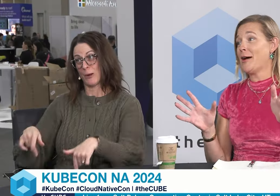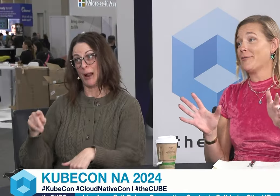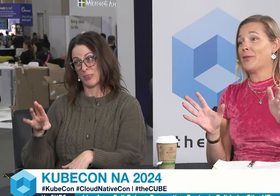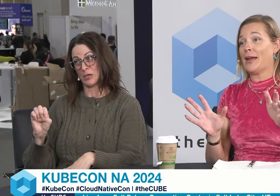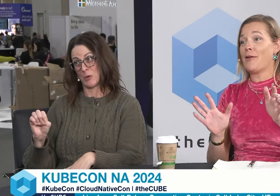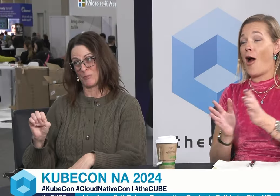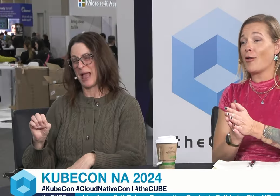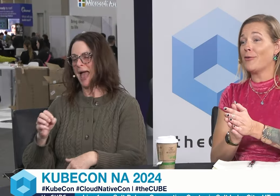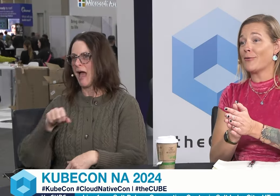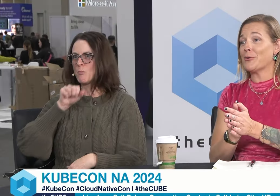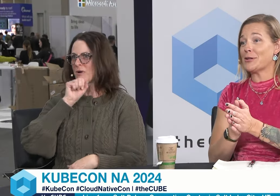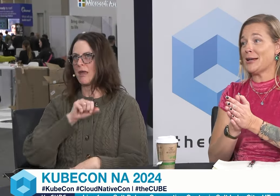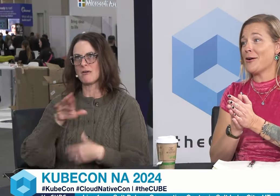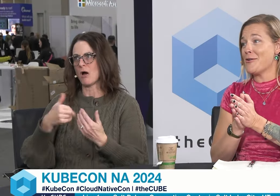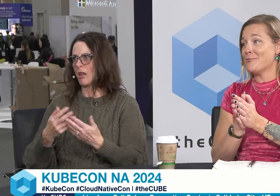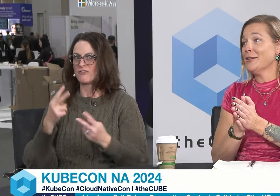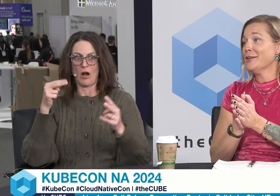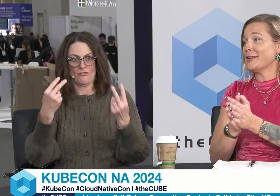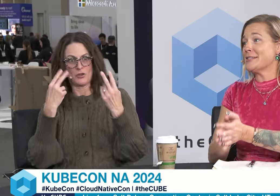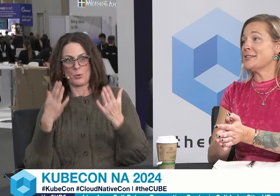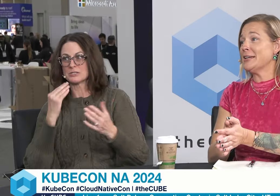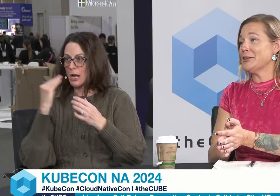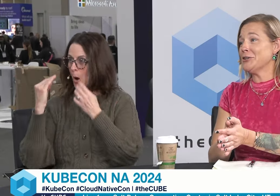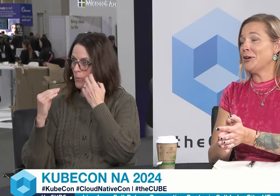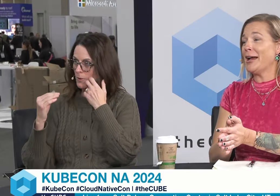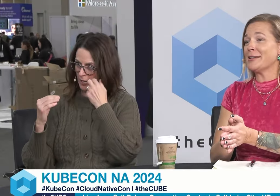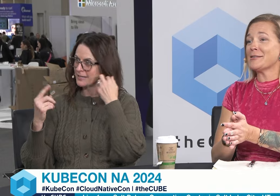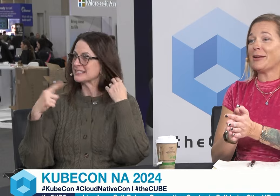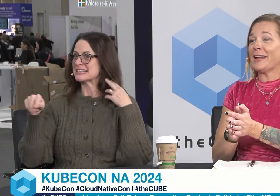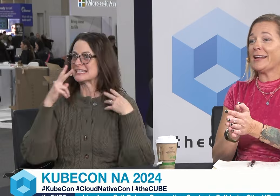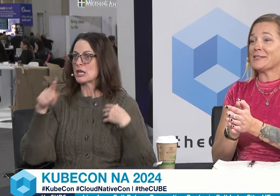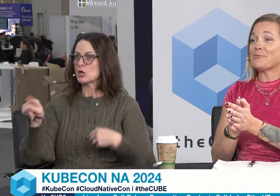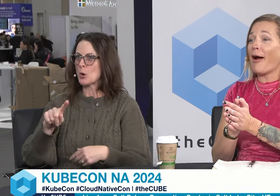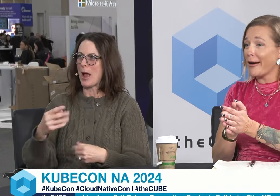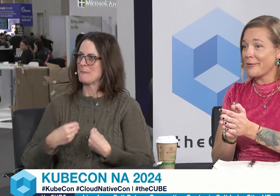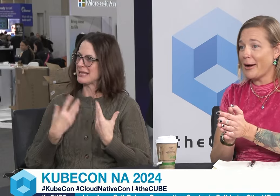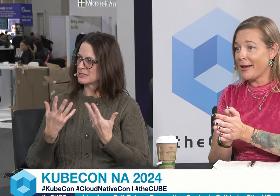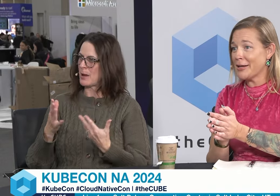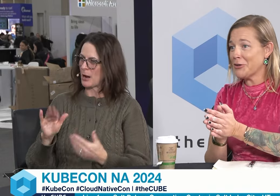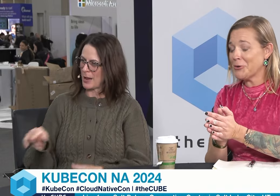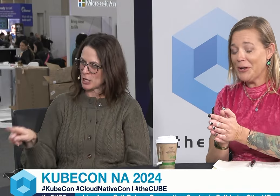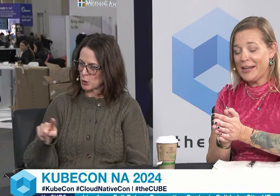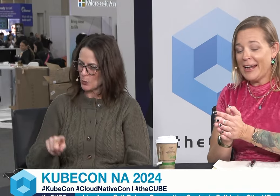and we love that all of our viewers at home get to see you and be inspired by you.